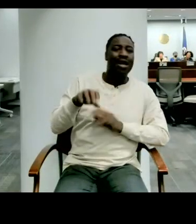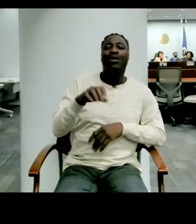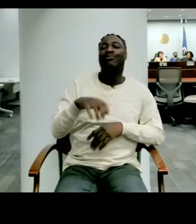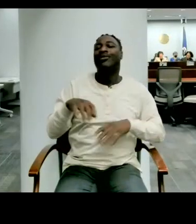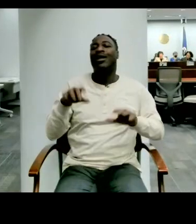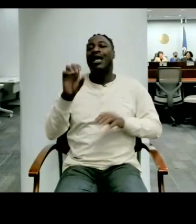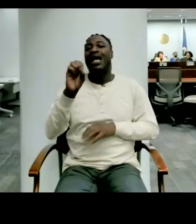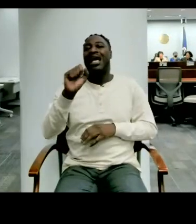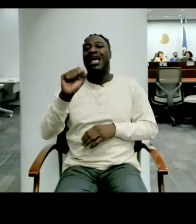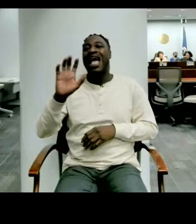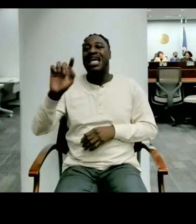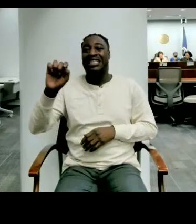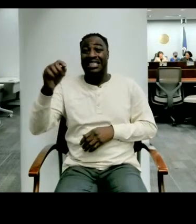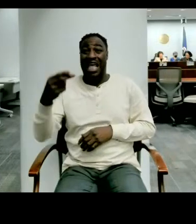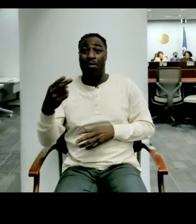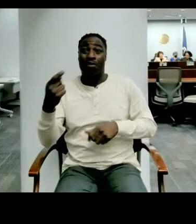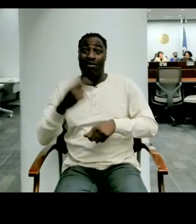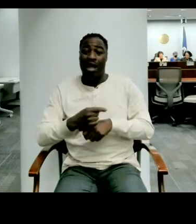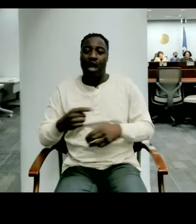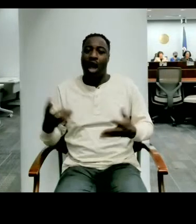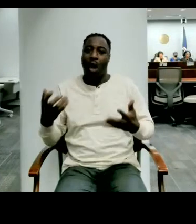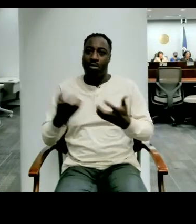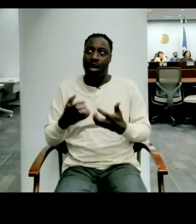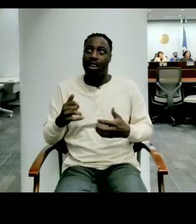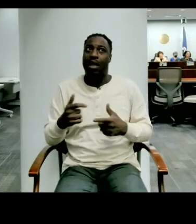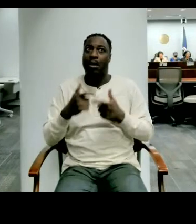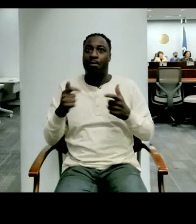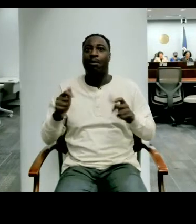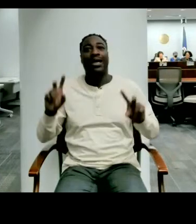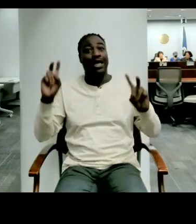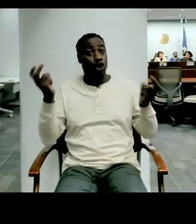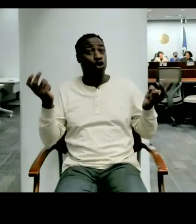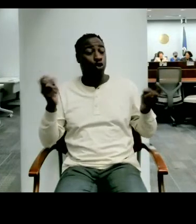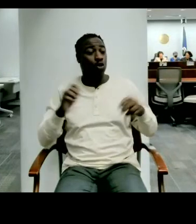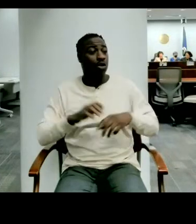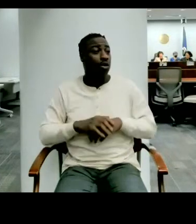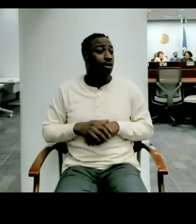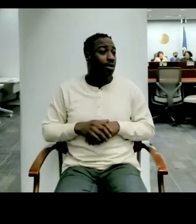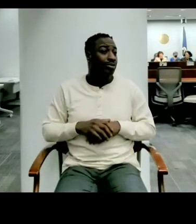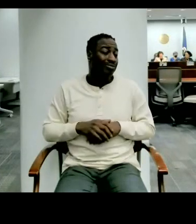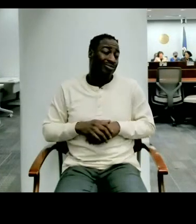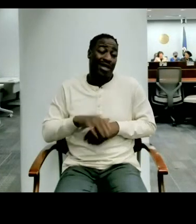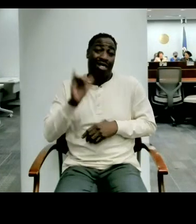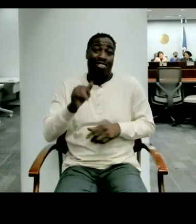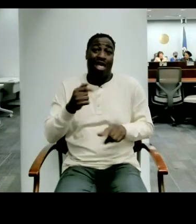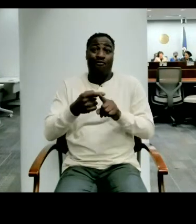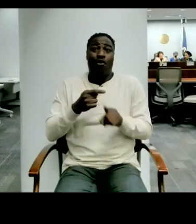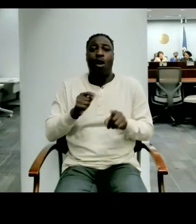has been an issue that's really been um led by the 7th day Adventist Church, you know,